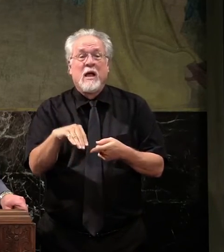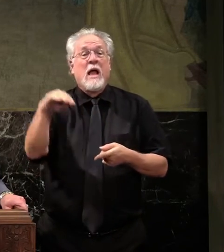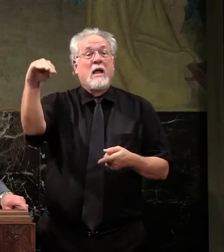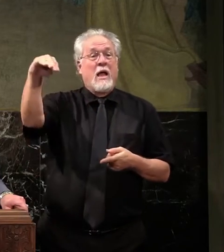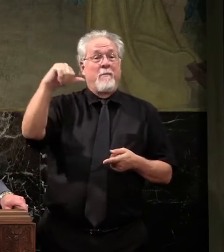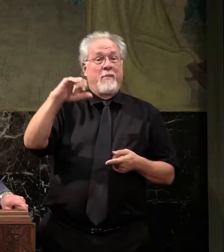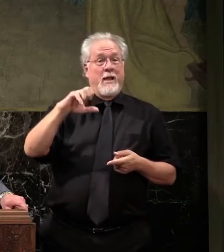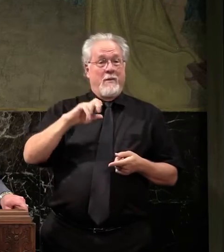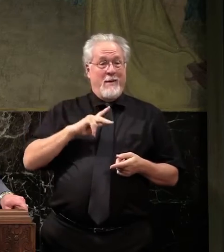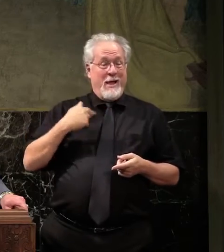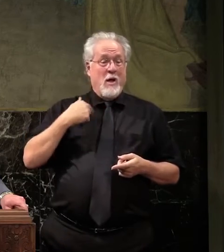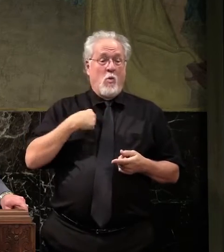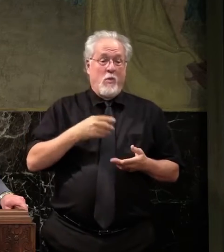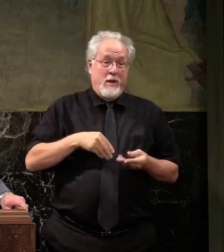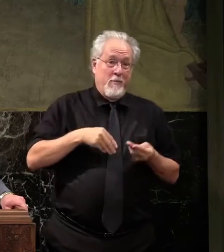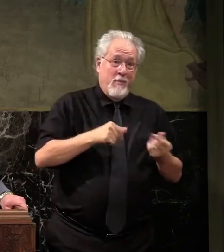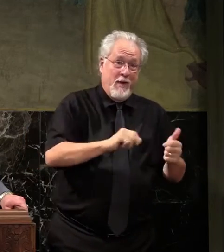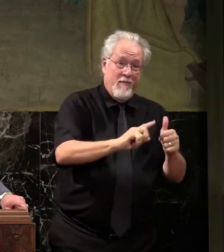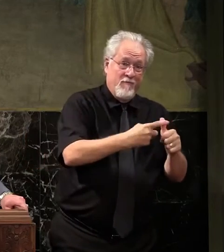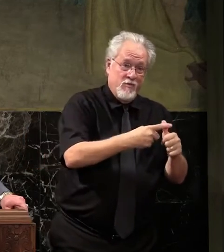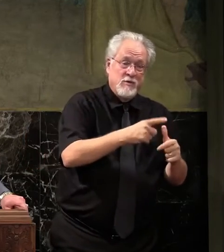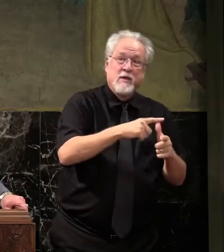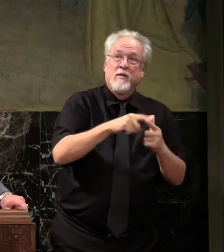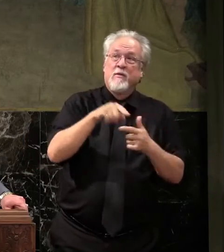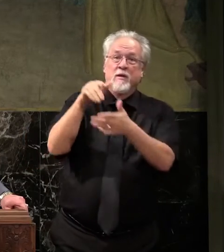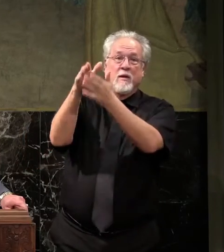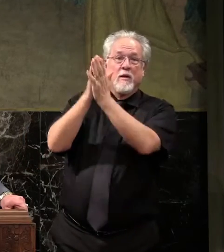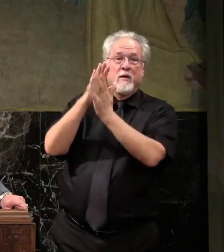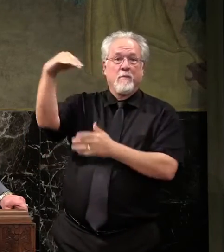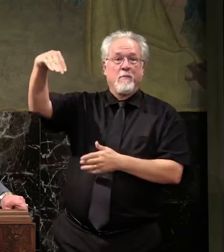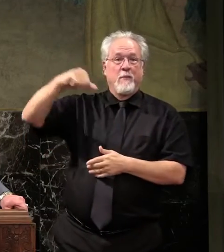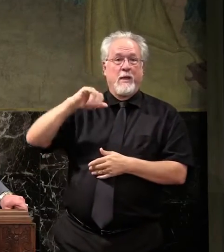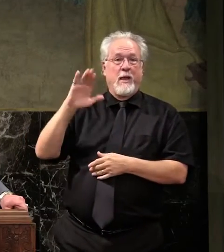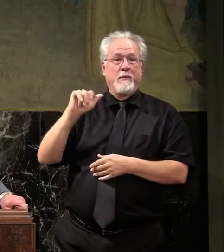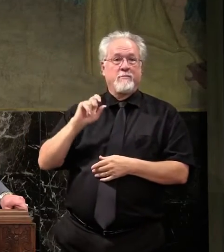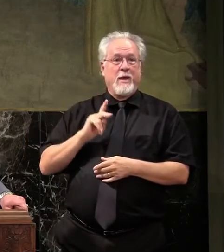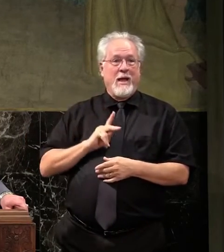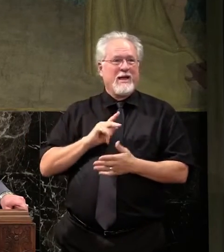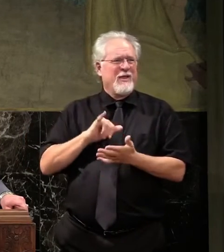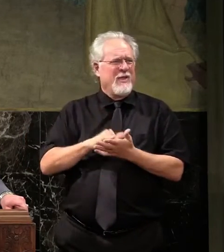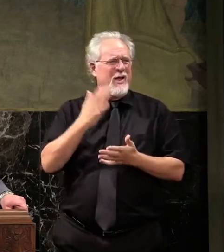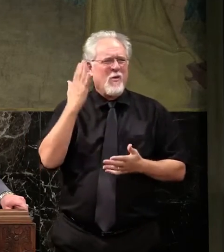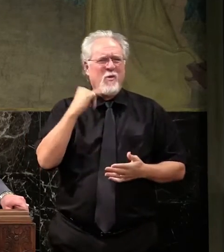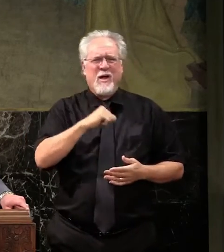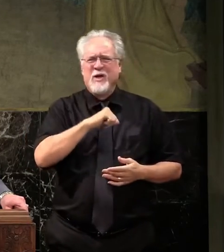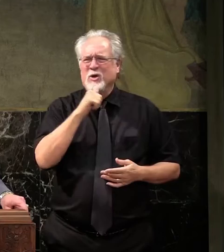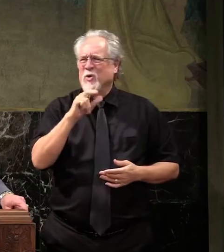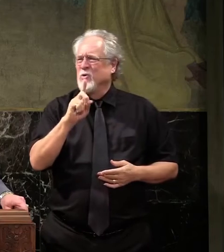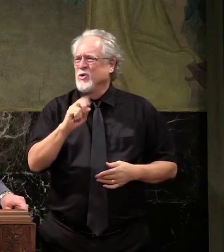We have the front all of the money that's why you don't do contingent budgeting.